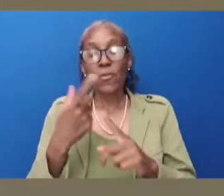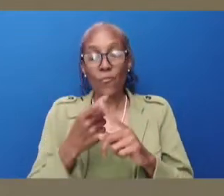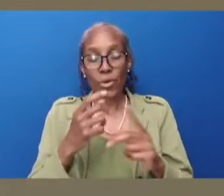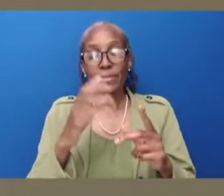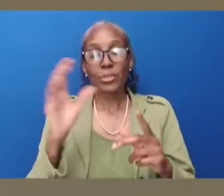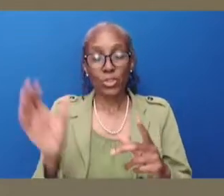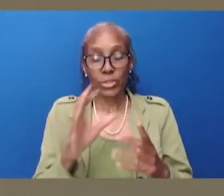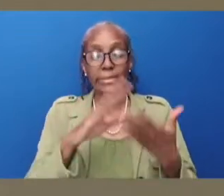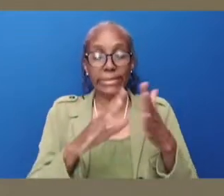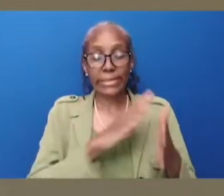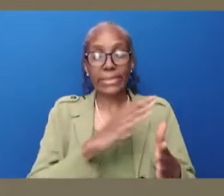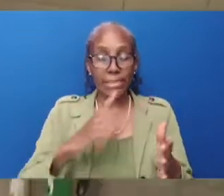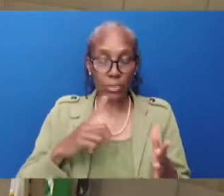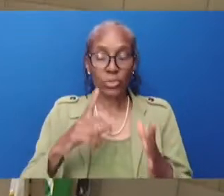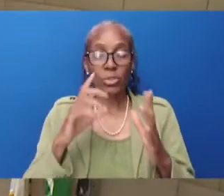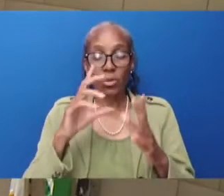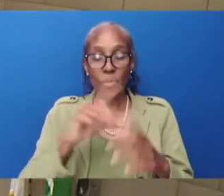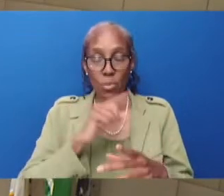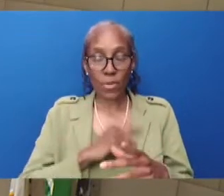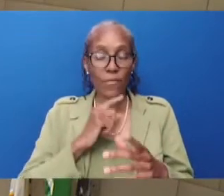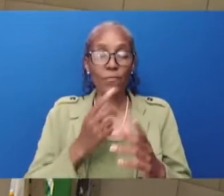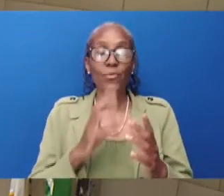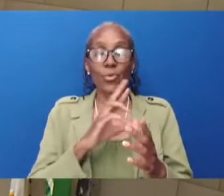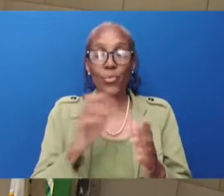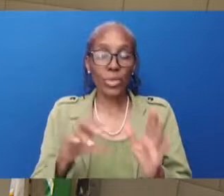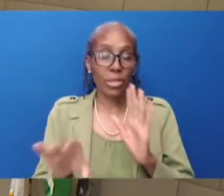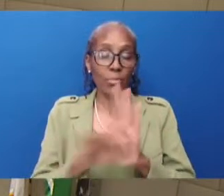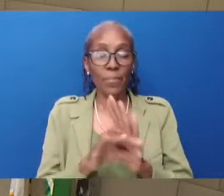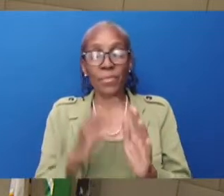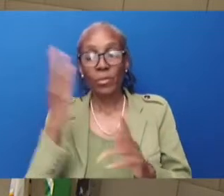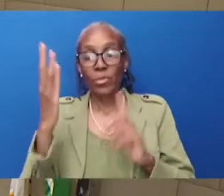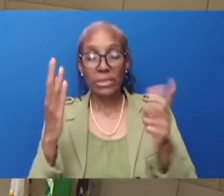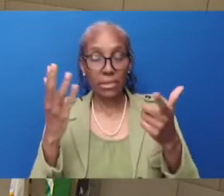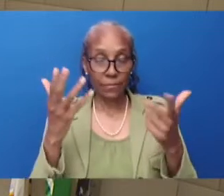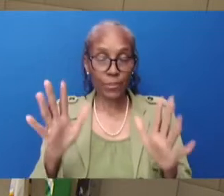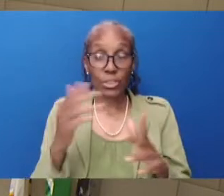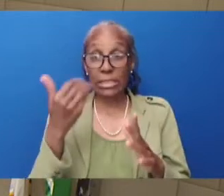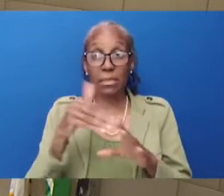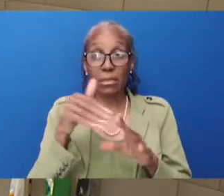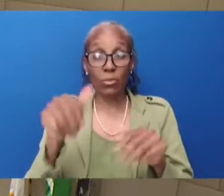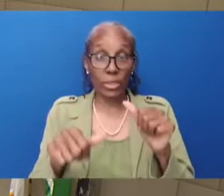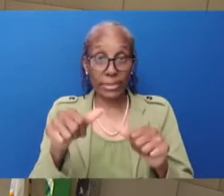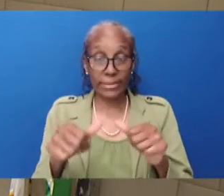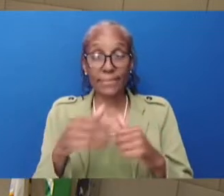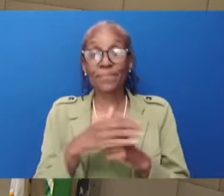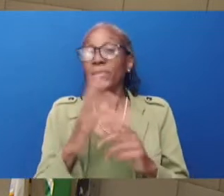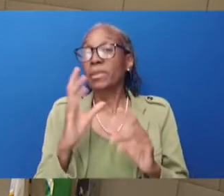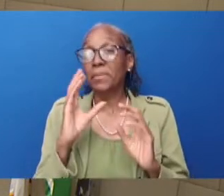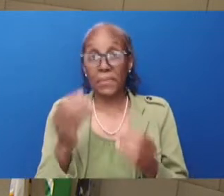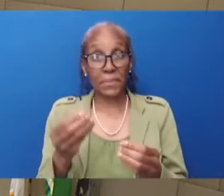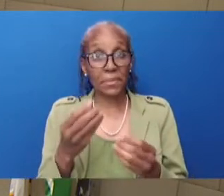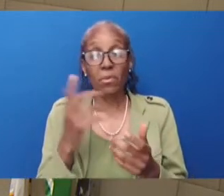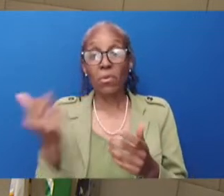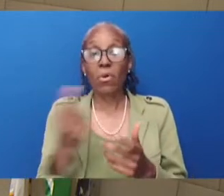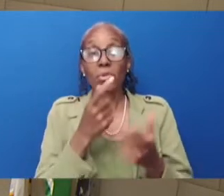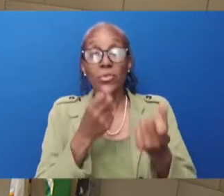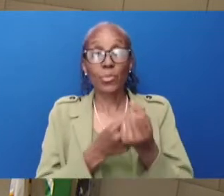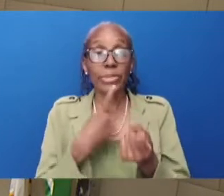RECEIVED A RECOMMENDATION FROM THE CHARLOTTE CITY COUNCIL AS HE BELIEVE TROUBLE AND FOR REAPPOINTMENT. SO MOVED. SECONDED.